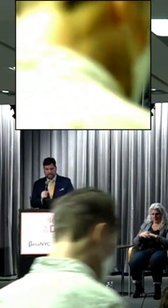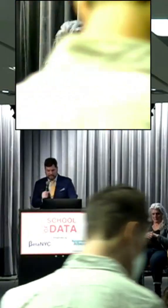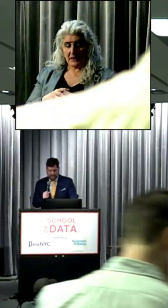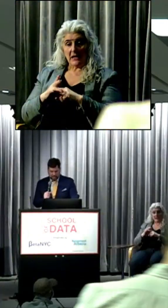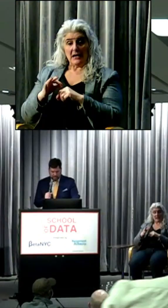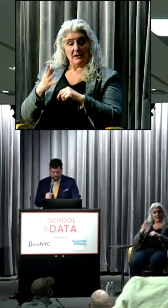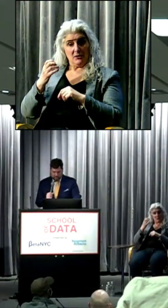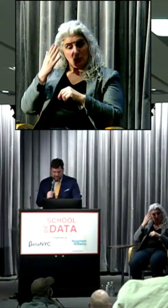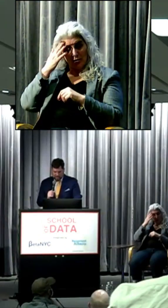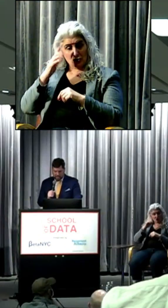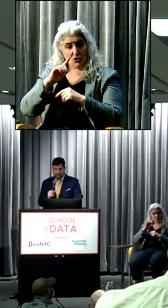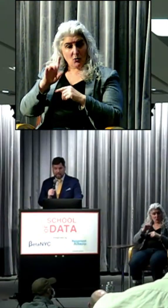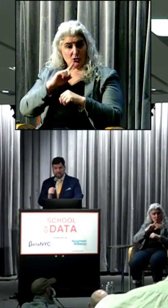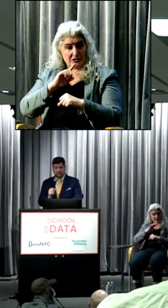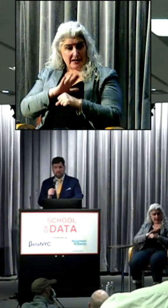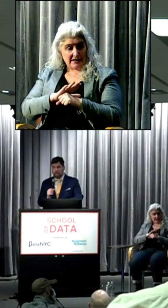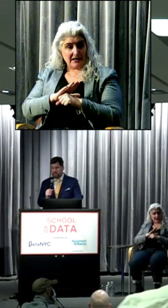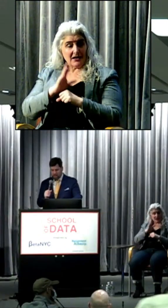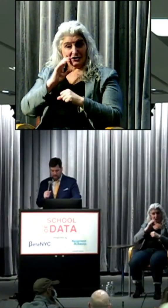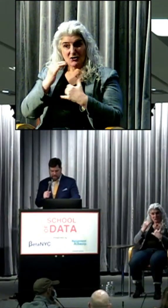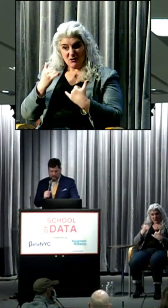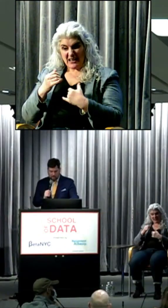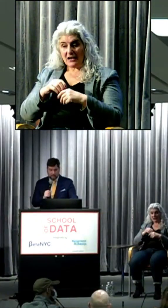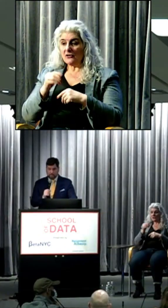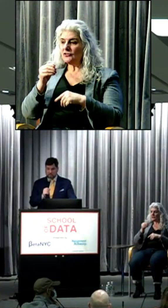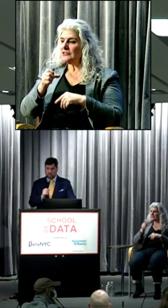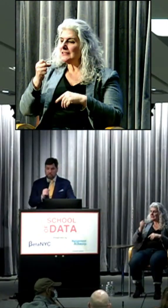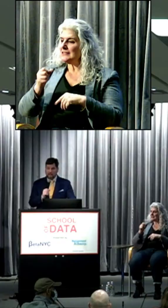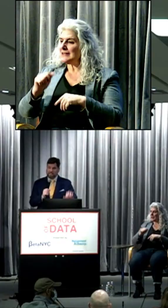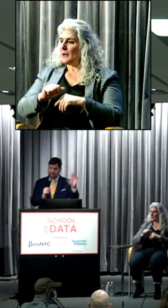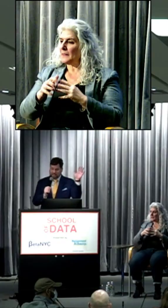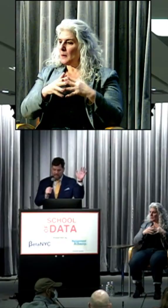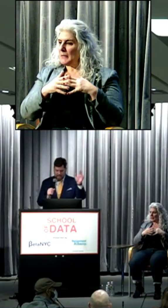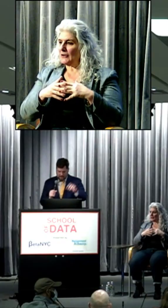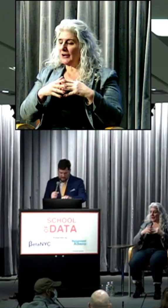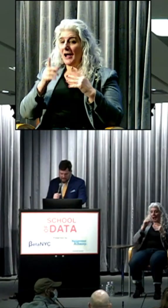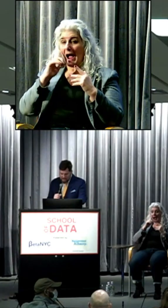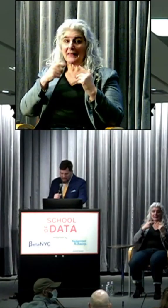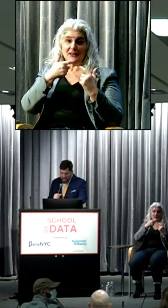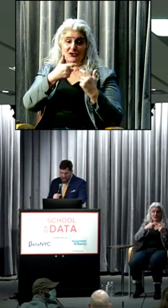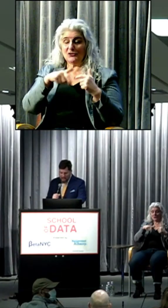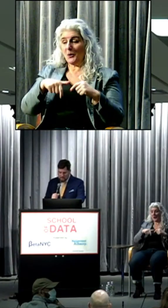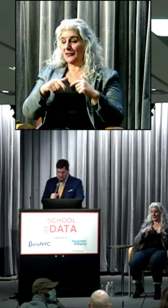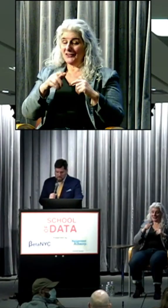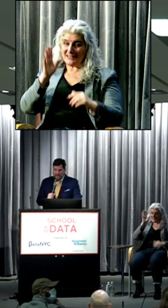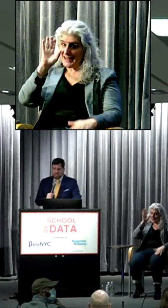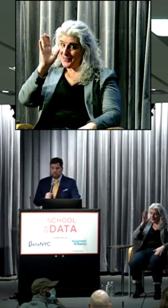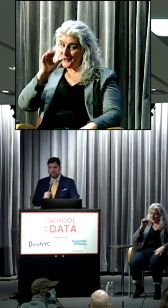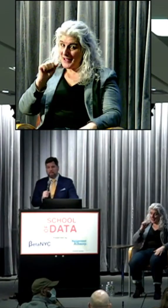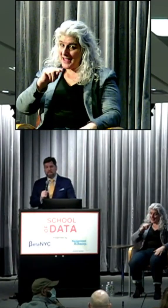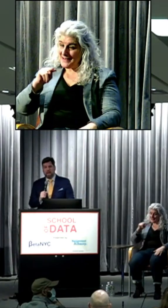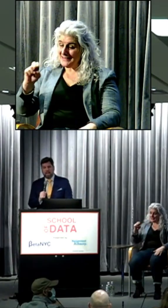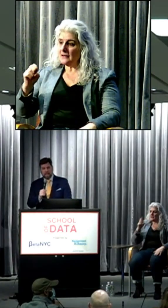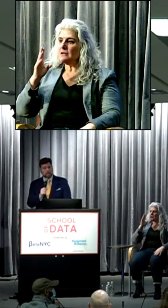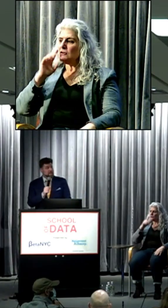In CityWorks we have five different sections, and we're gonna focus on one today, but the five